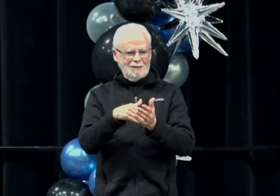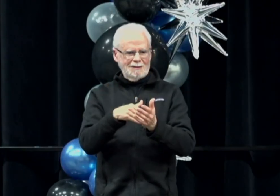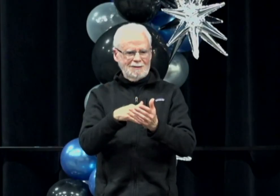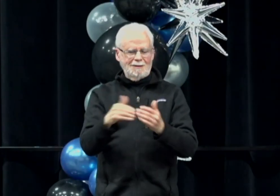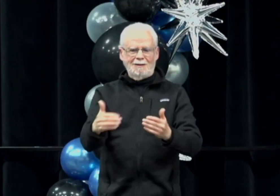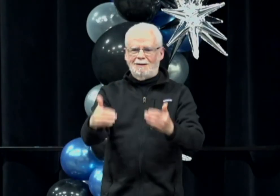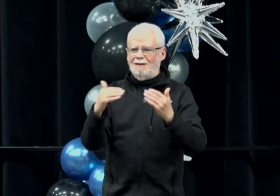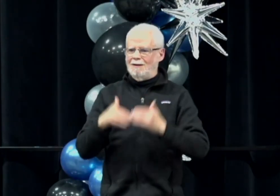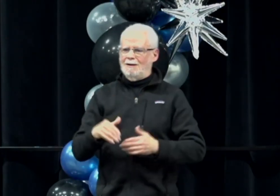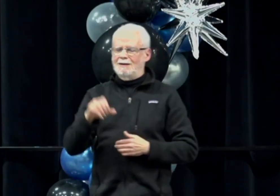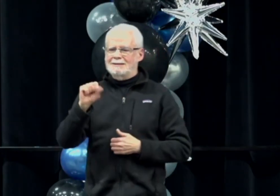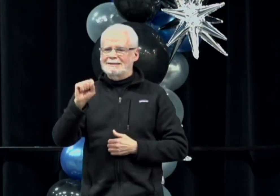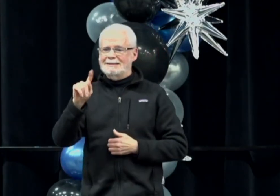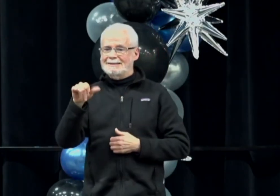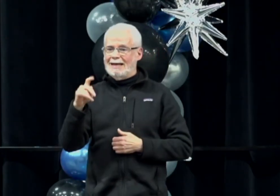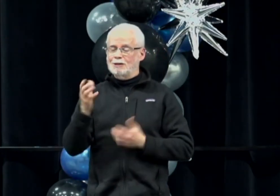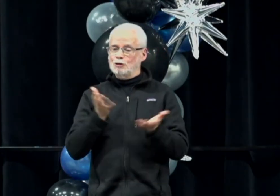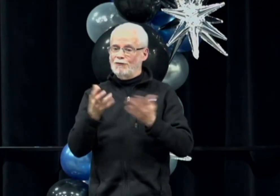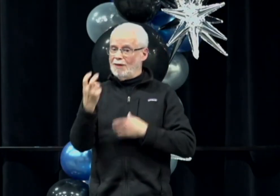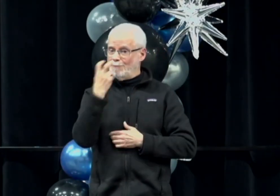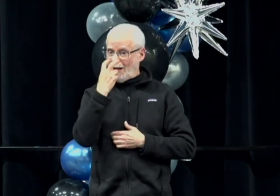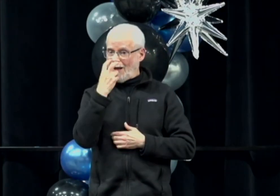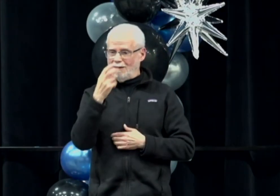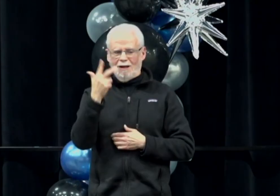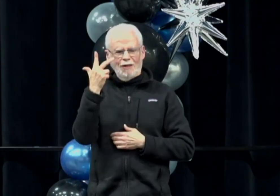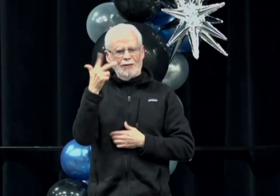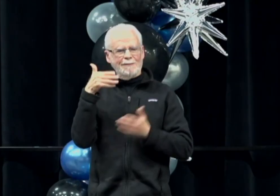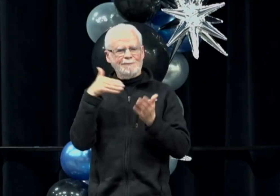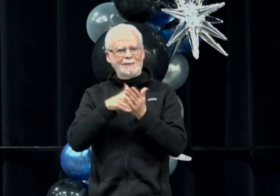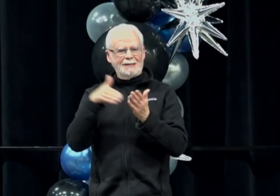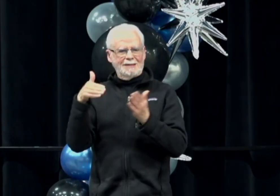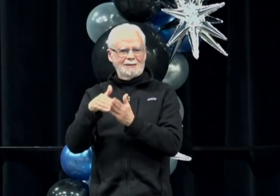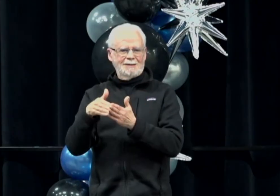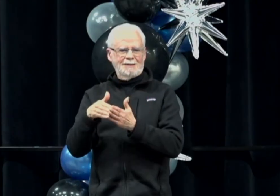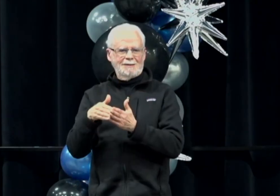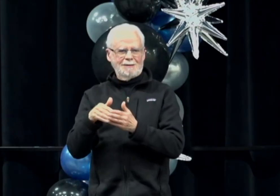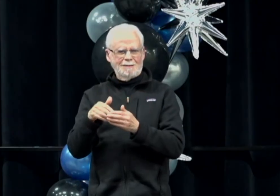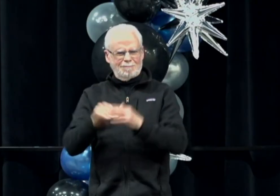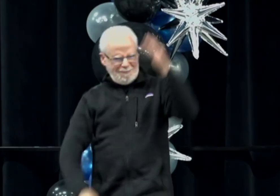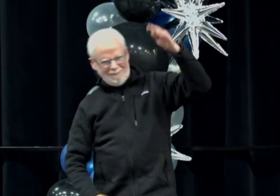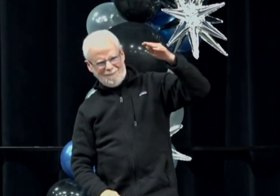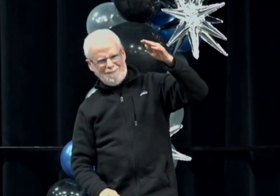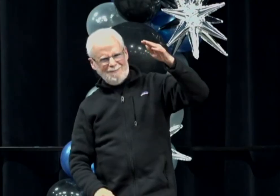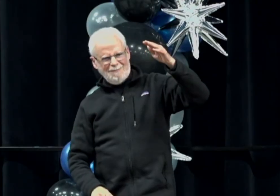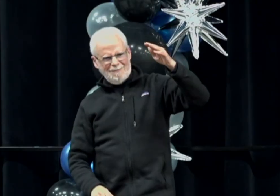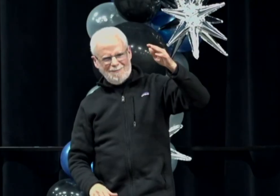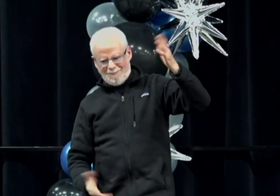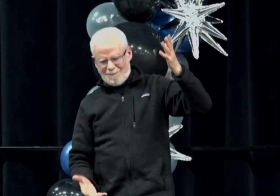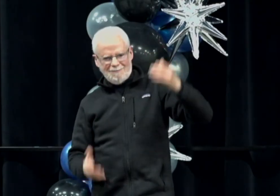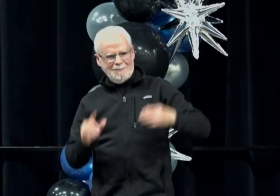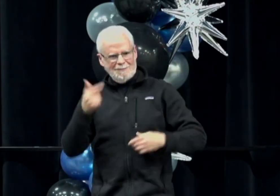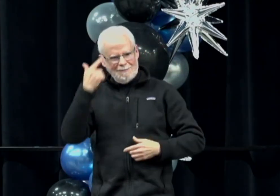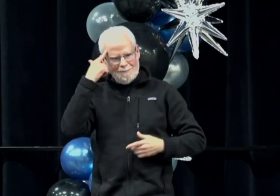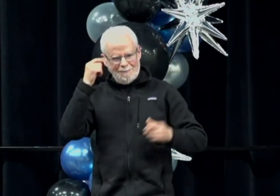I gave the Governor this example: State Services for the Deaf at that time had a budget of $33,000.